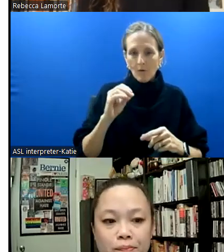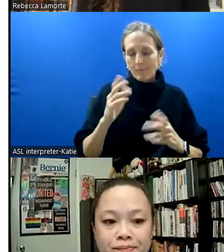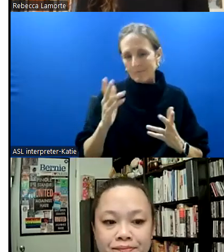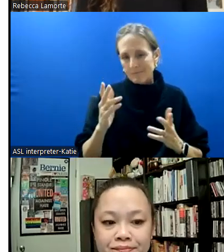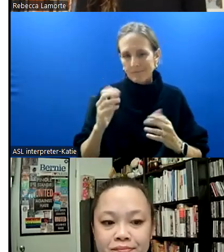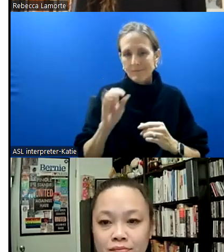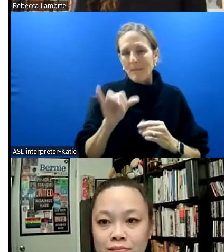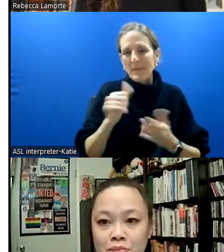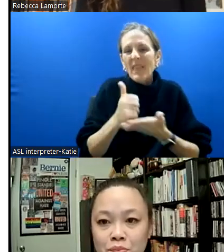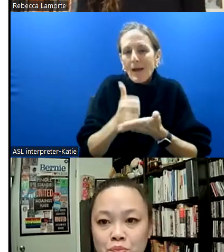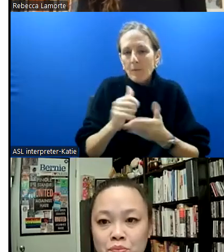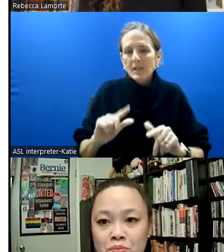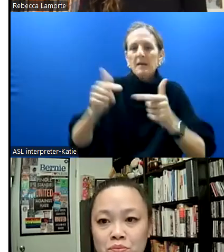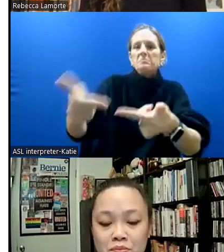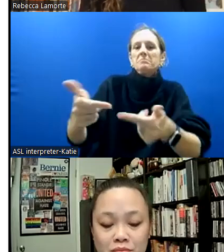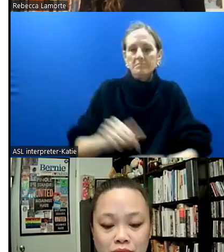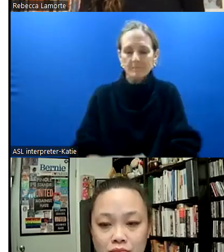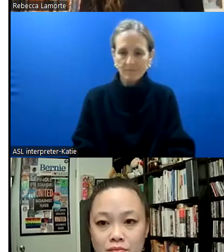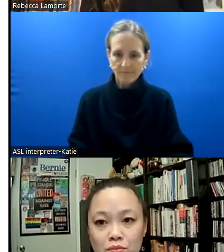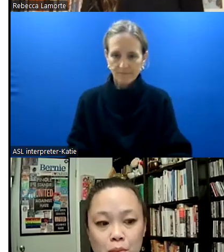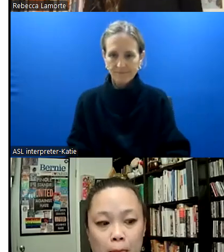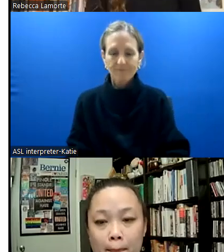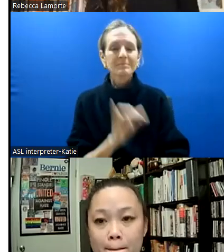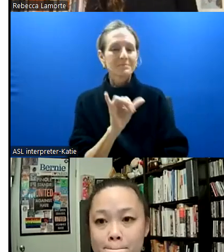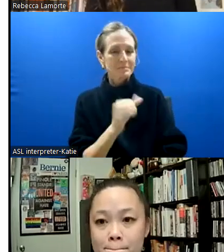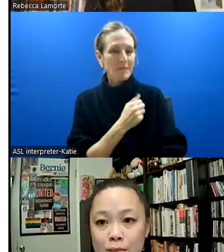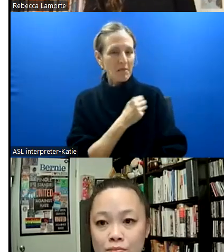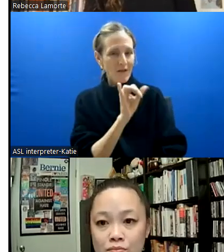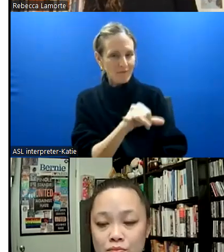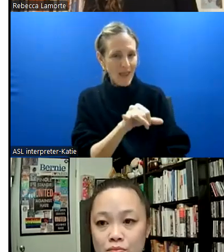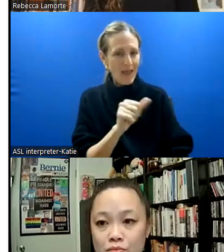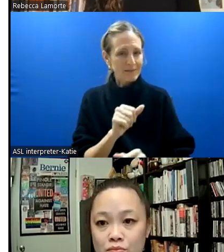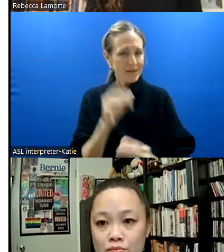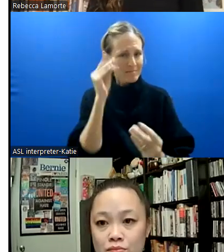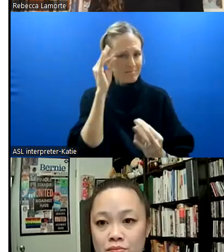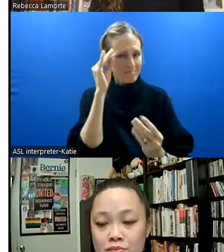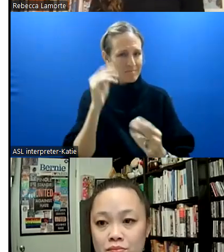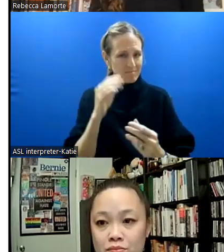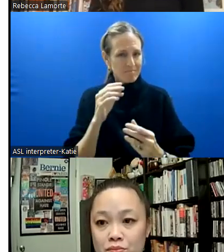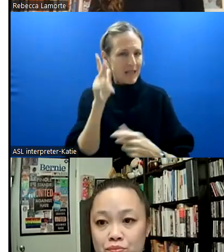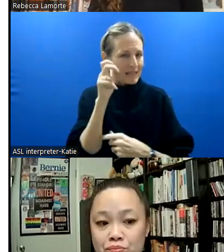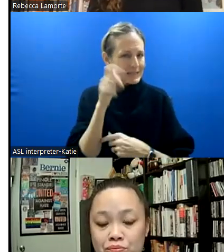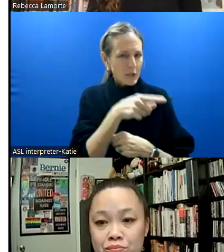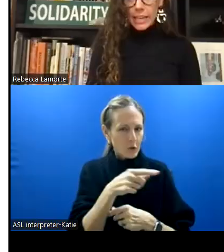Yep. - I love that. And listening to you, Christie, it gave me a policy idea. For those people planning the walkable city,